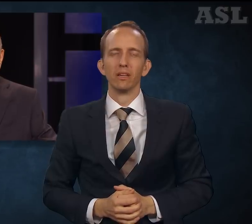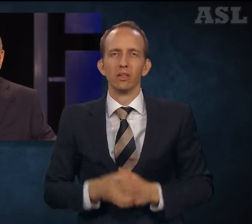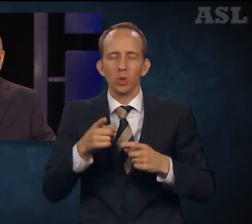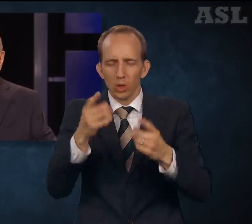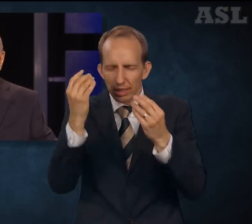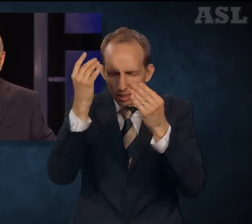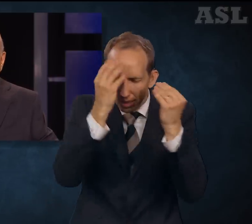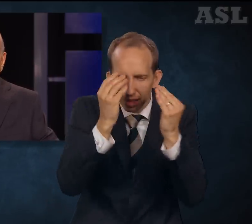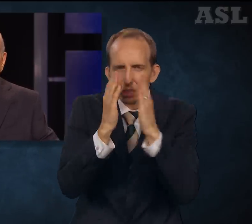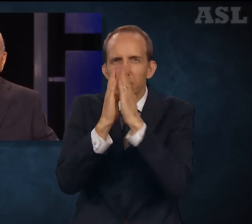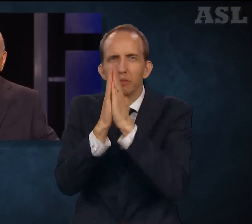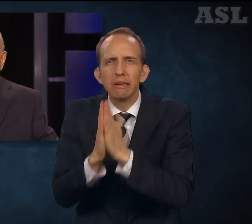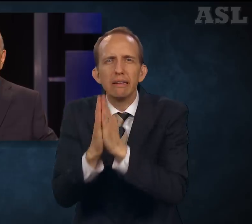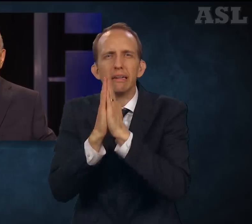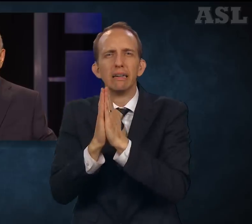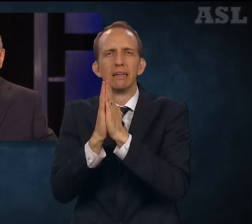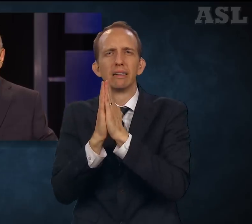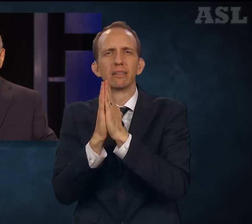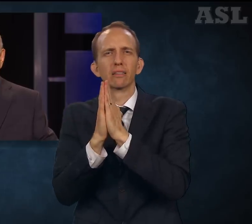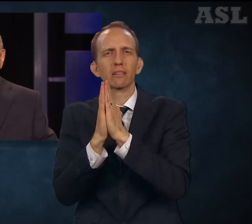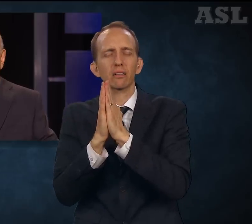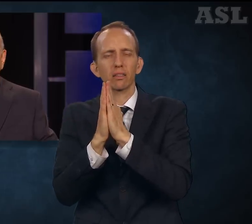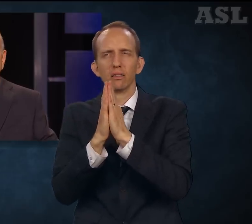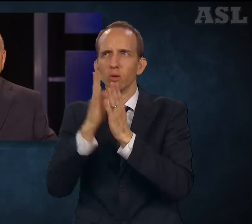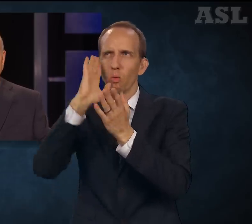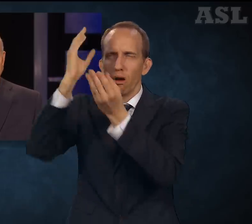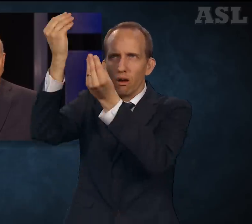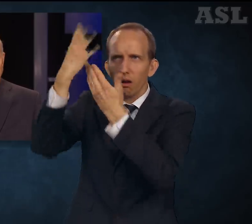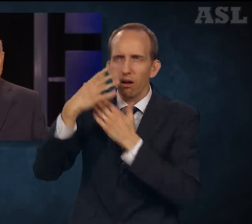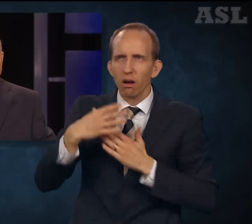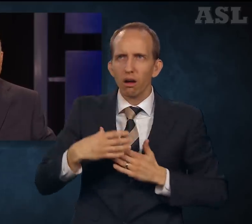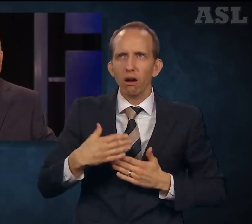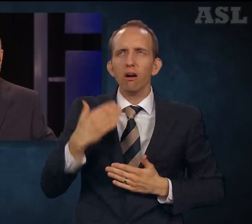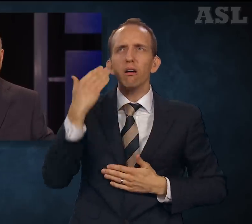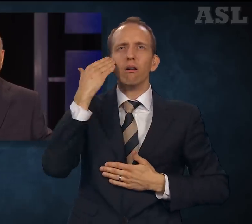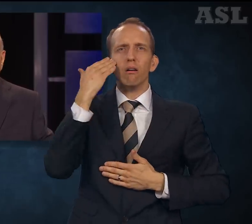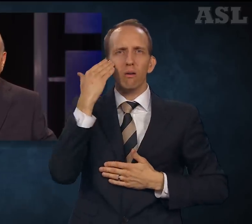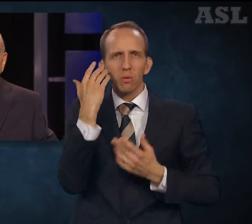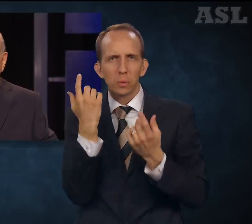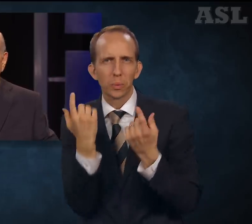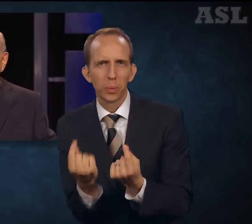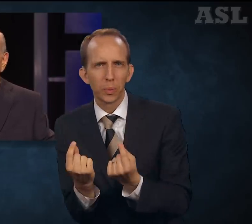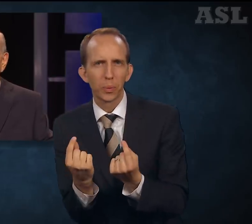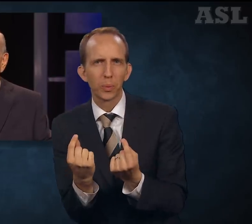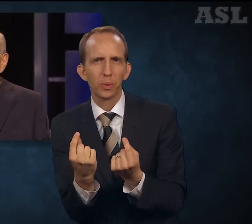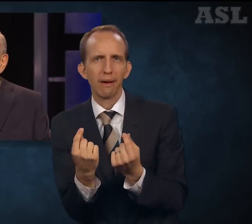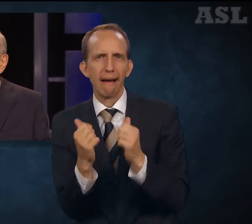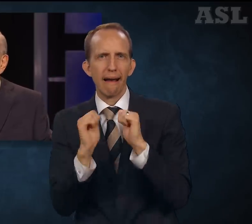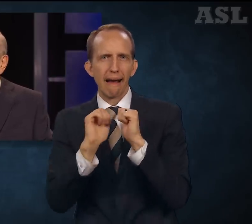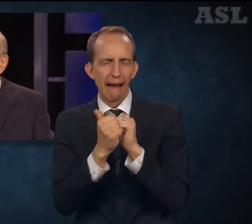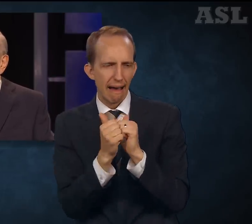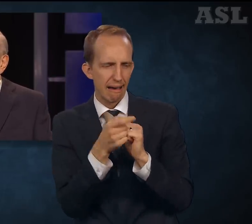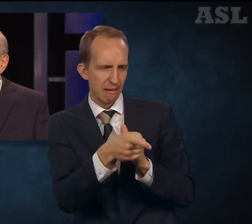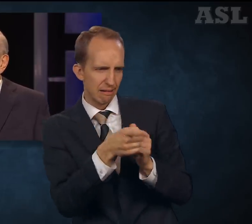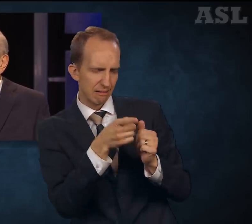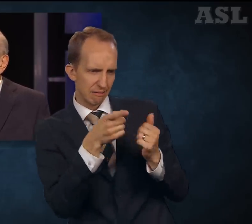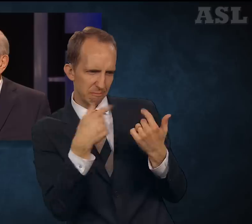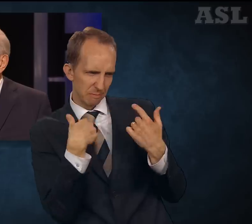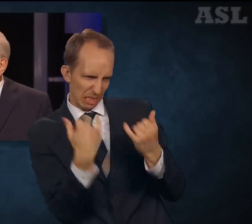AS YOU PRAY ABOUT THIS SACRIFICE OF TIME, YOU WILL